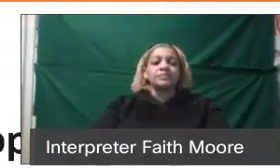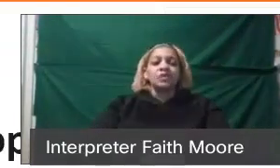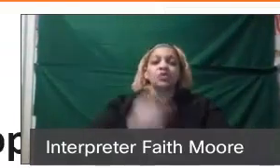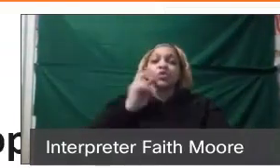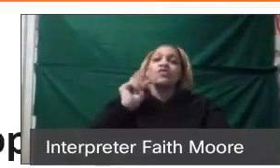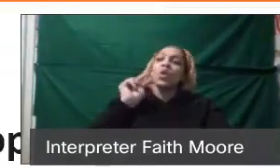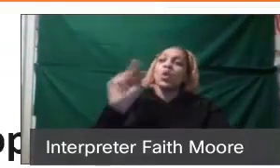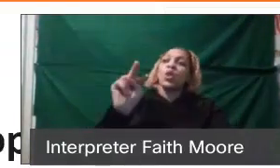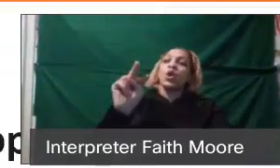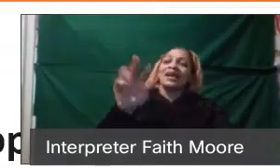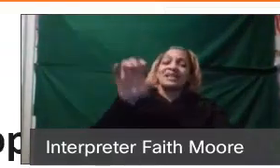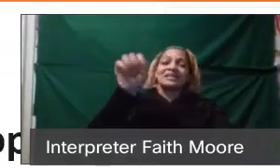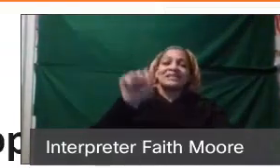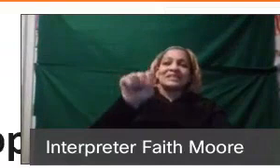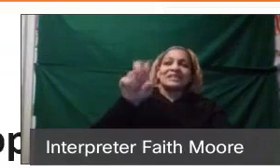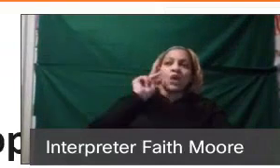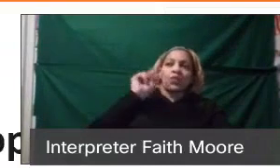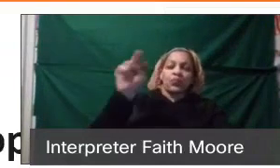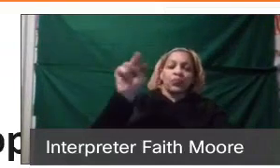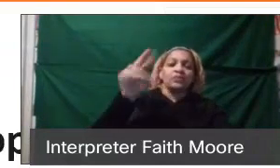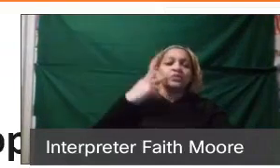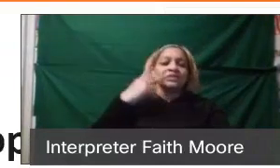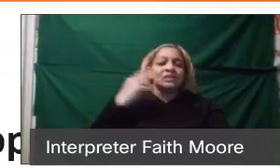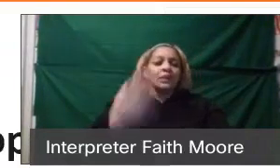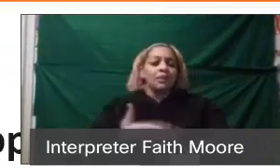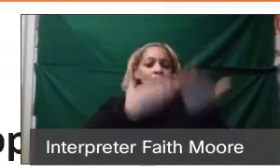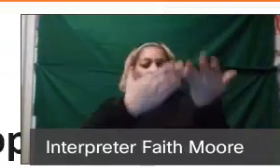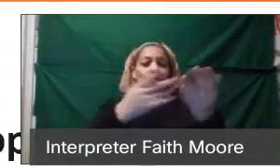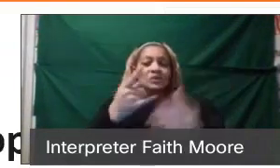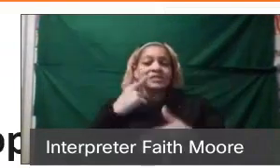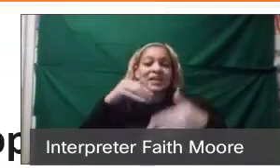So you can see the proposed entrance to the garden there on the left.